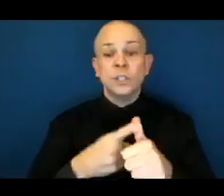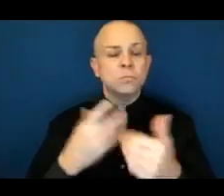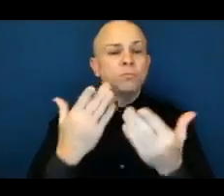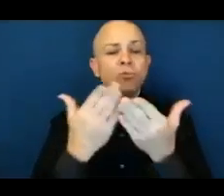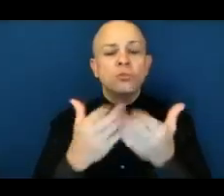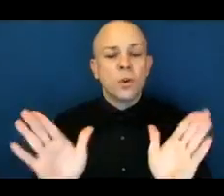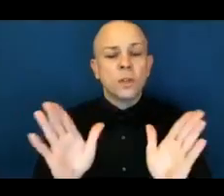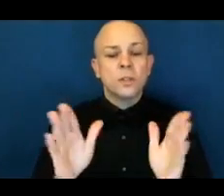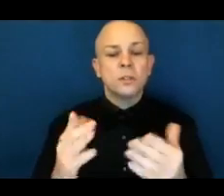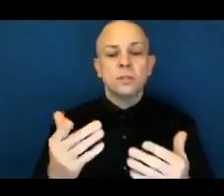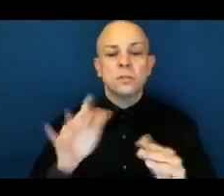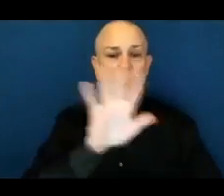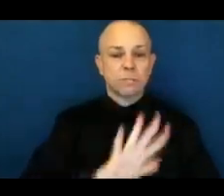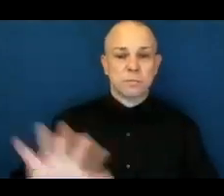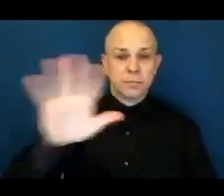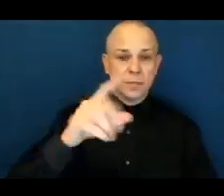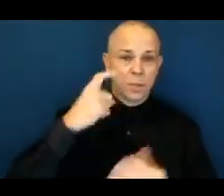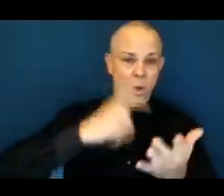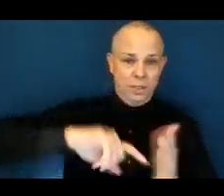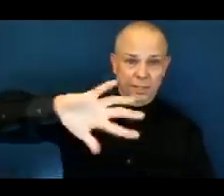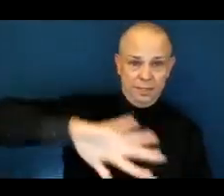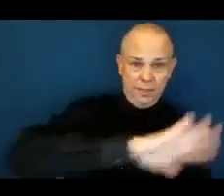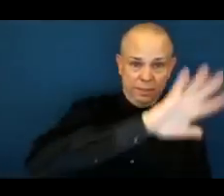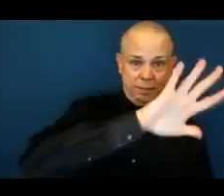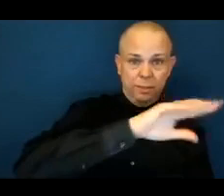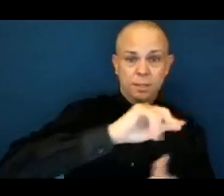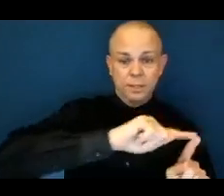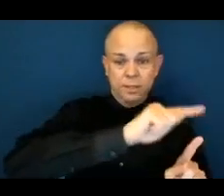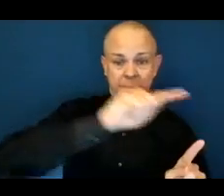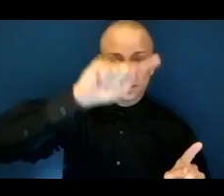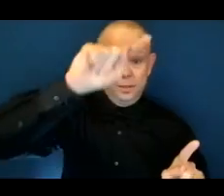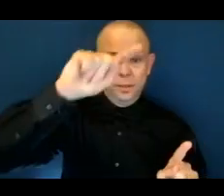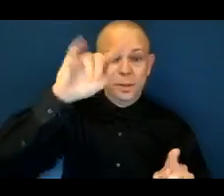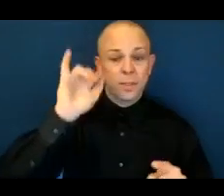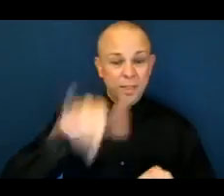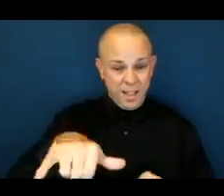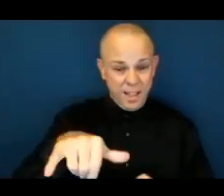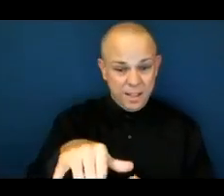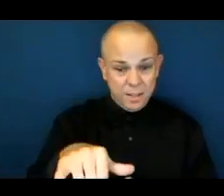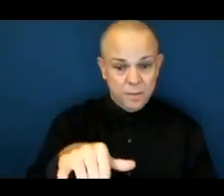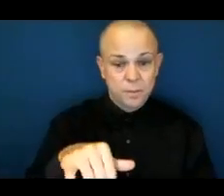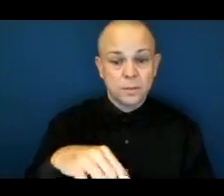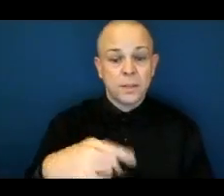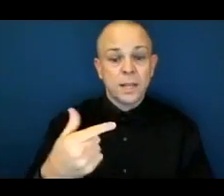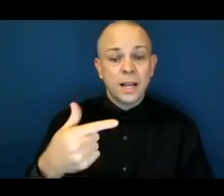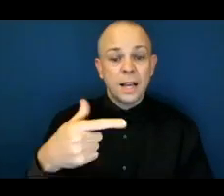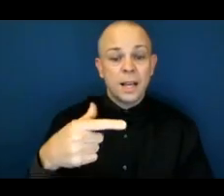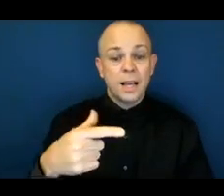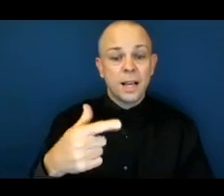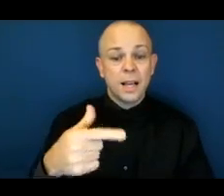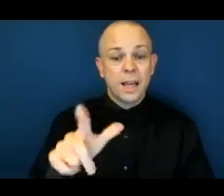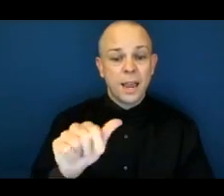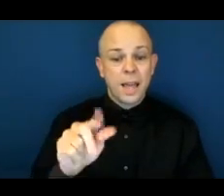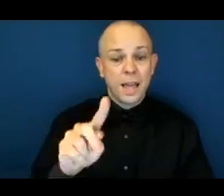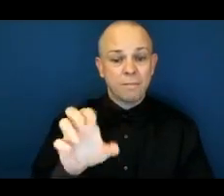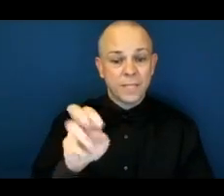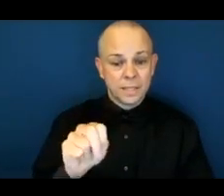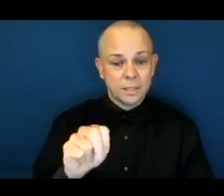uh Glen Avon area we've got Colton, Estacada, highway 26 corridor